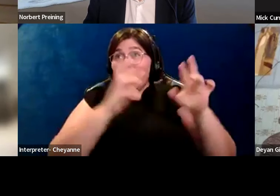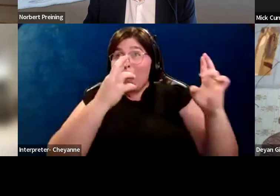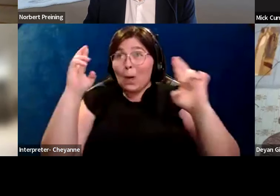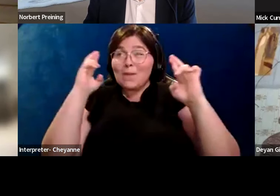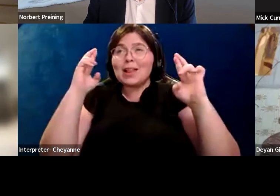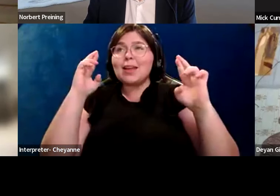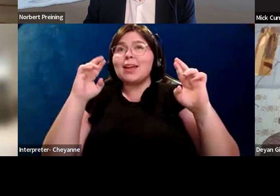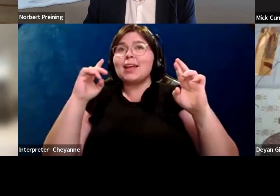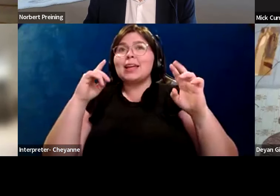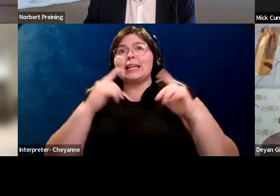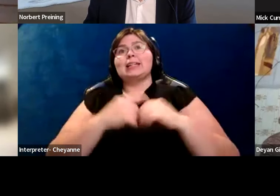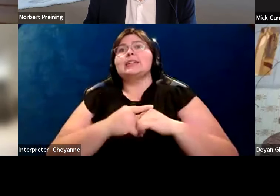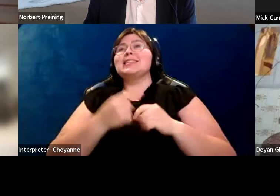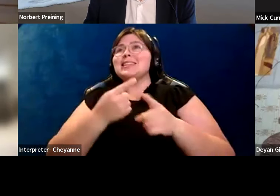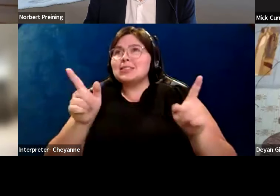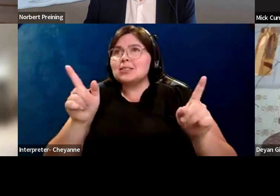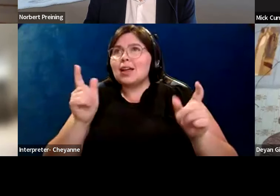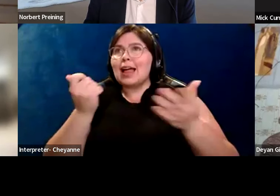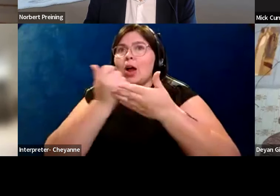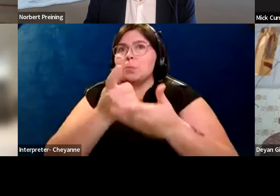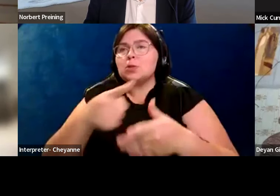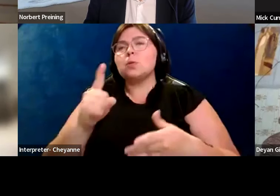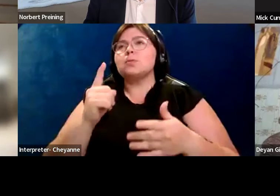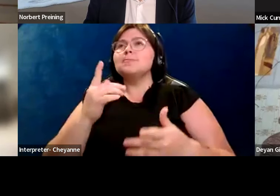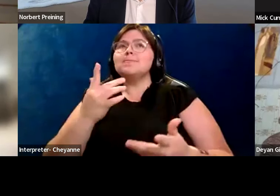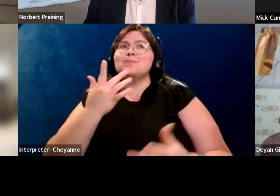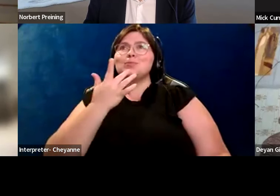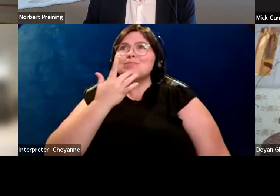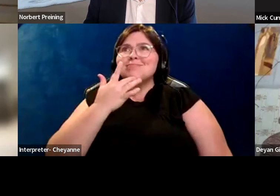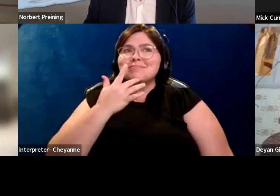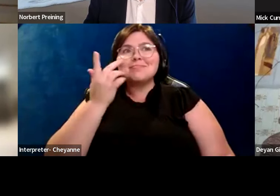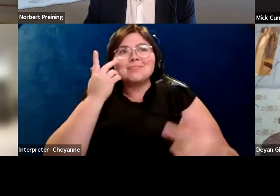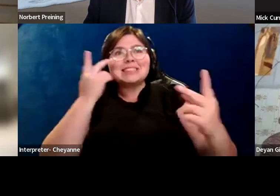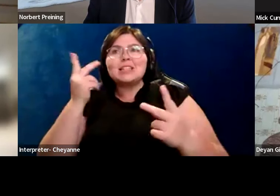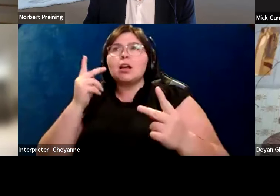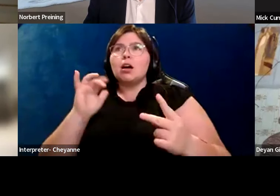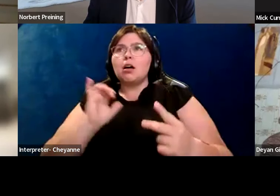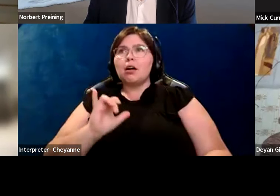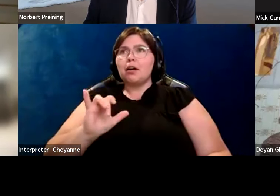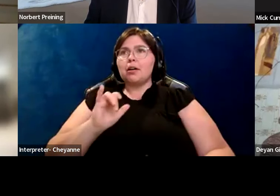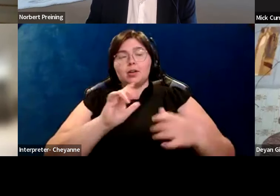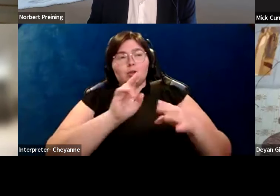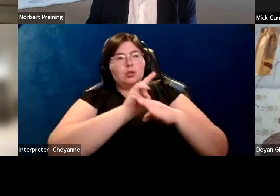of a taste as to what it's like to use a screen reader to access